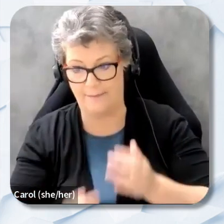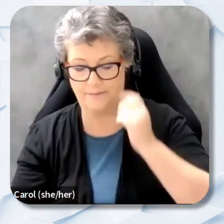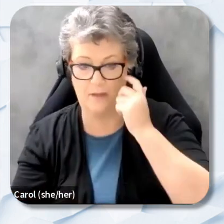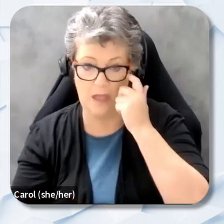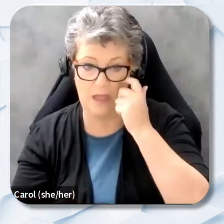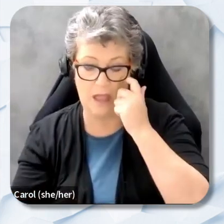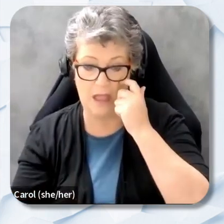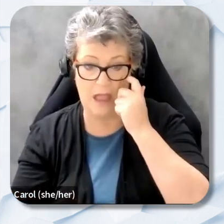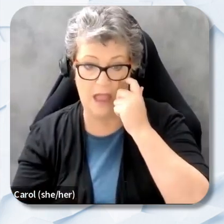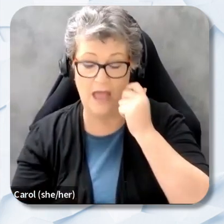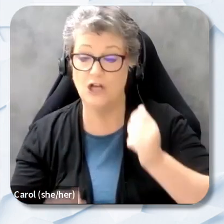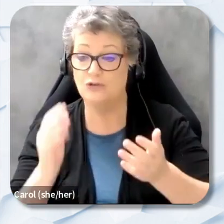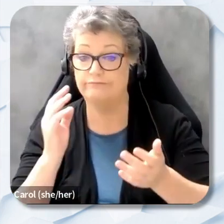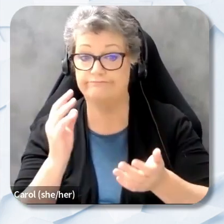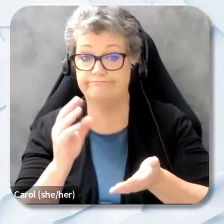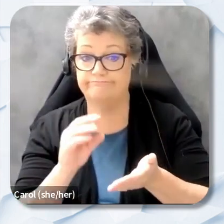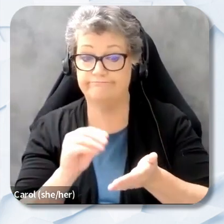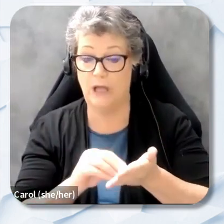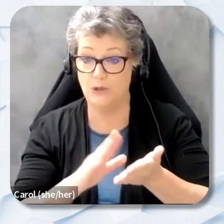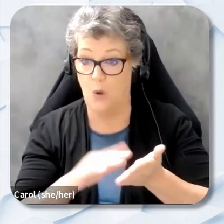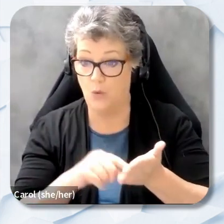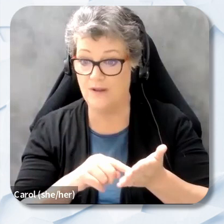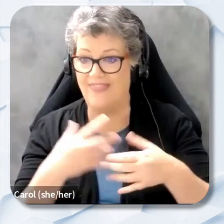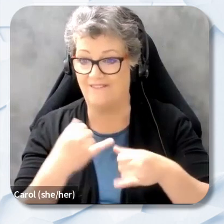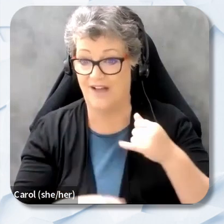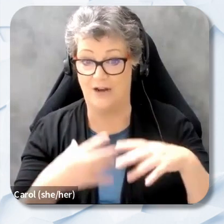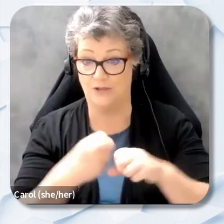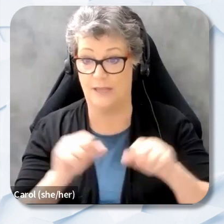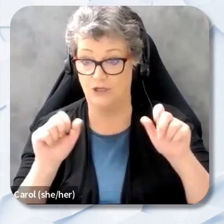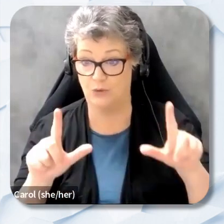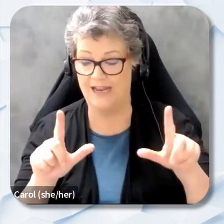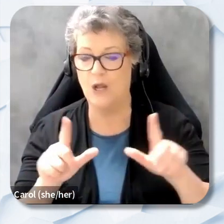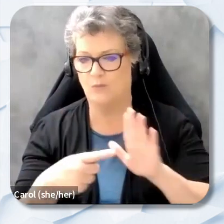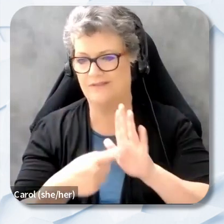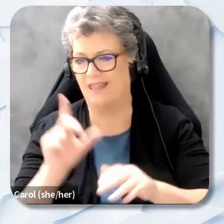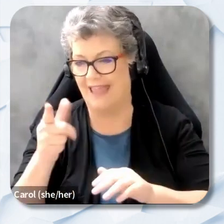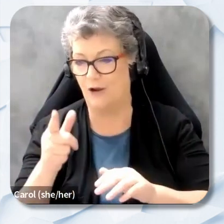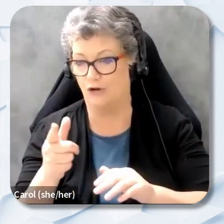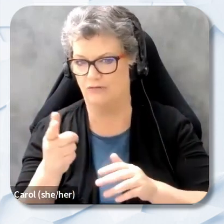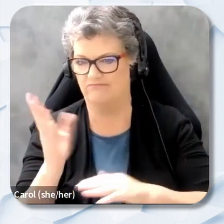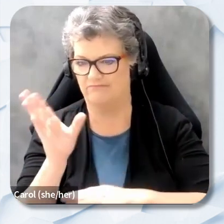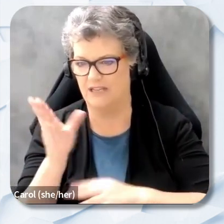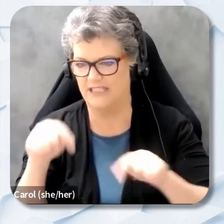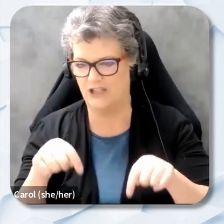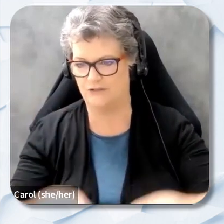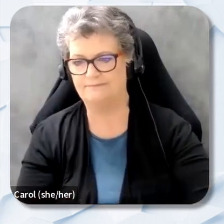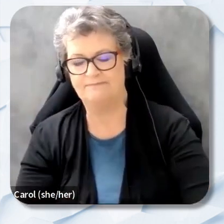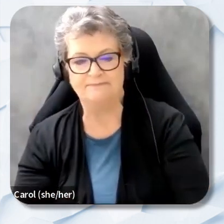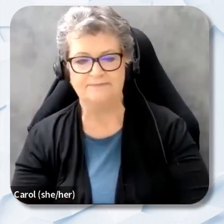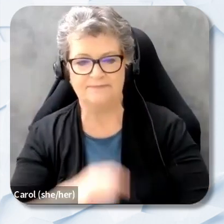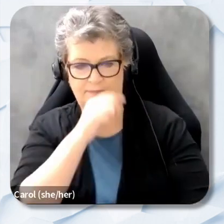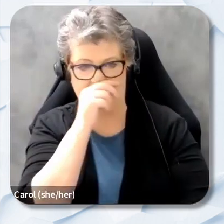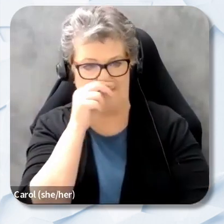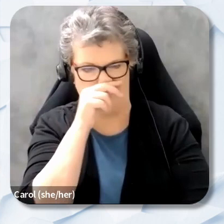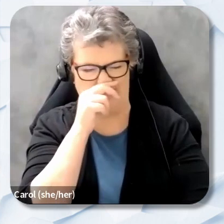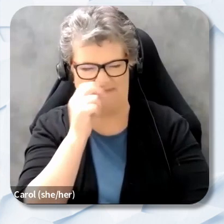Please note that an example of the final summary screen will be displayed later in the presentation.